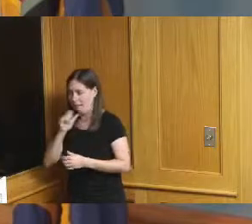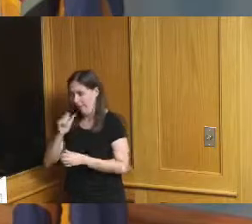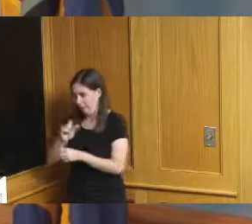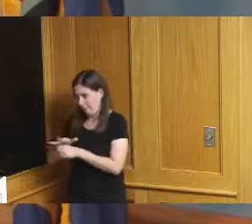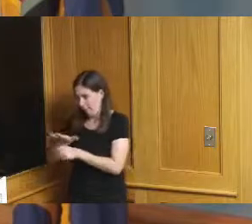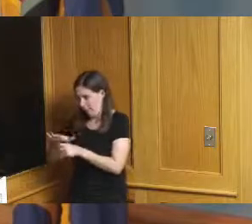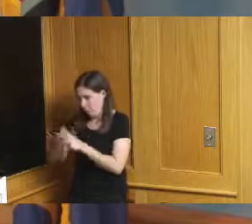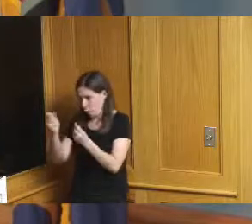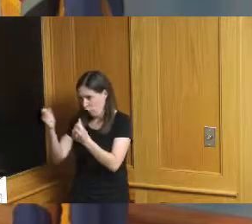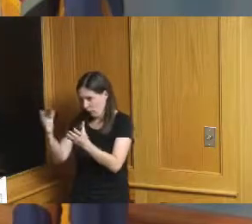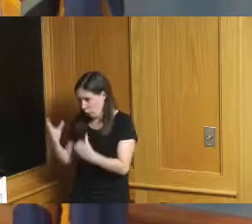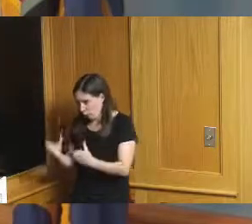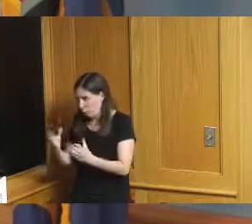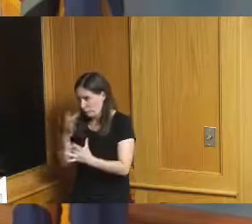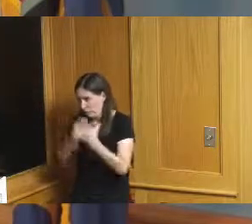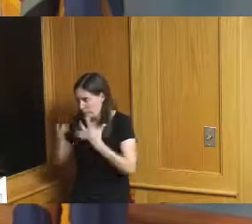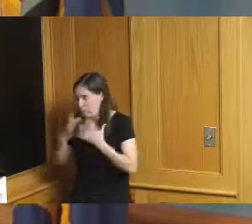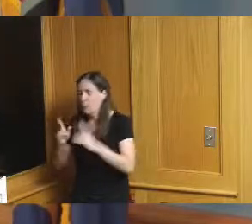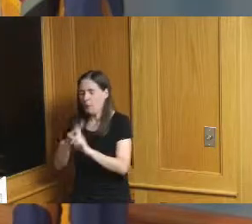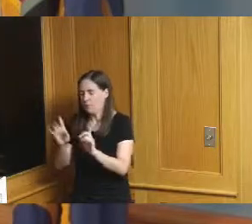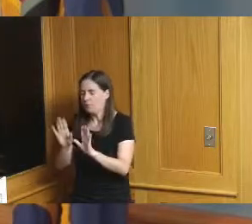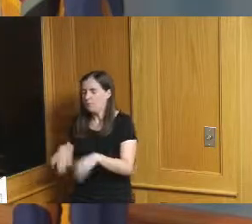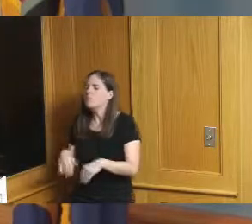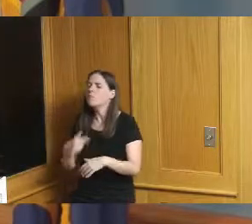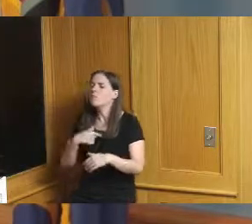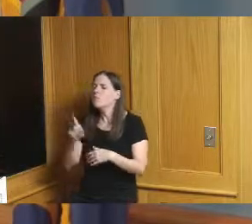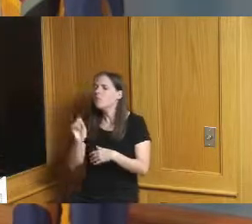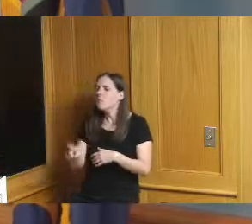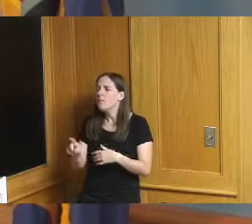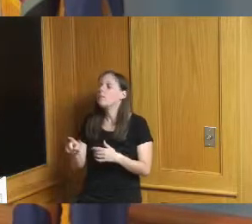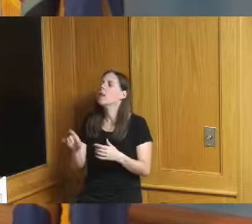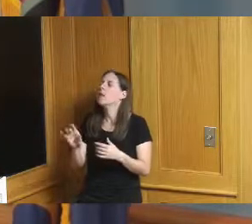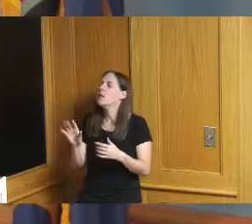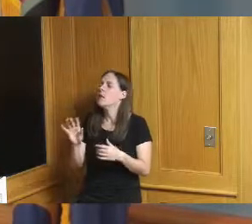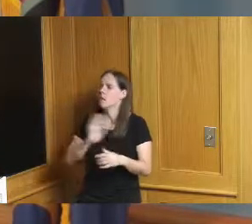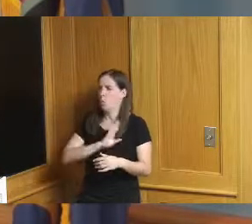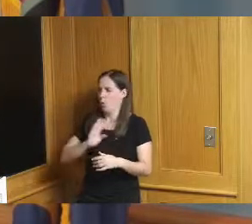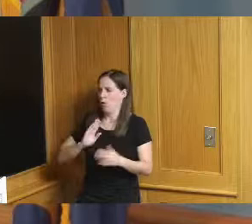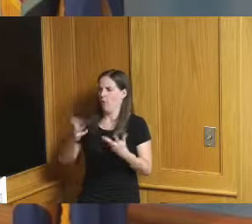pass it on but i wanted to ask a question when you were saying the Board accepted the comments